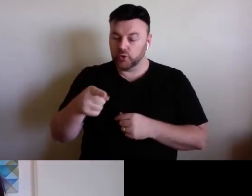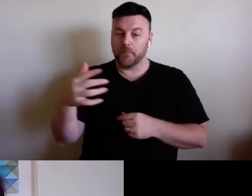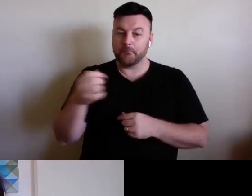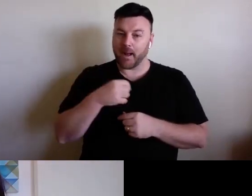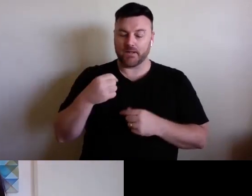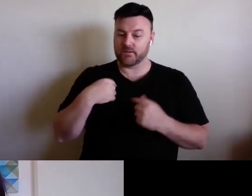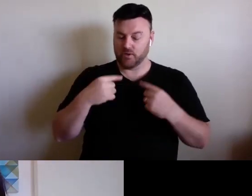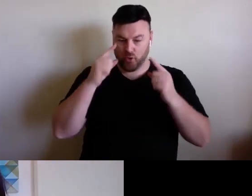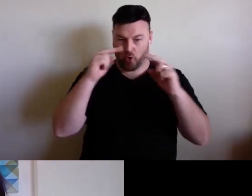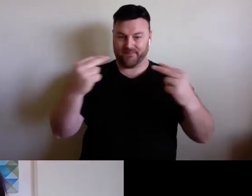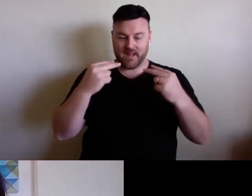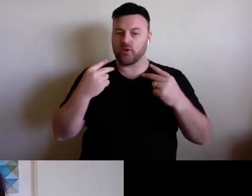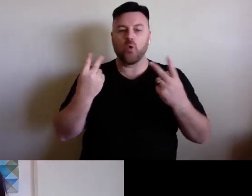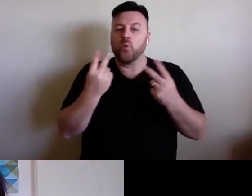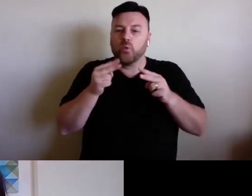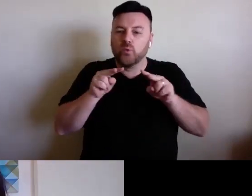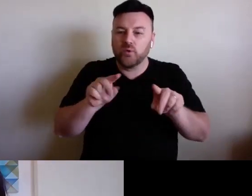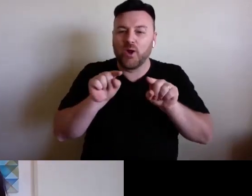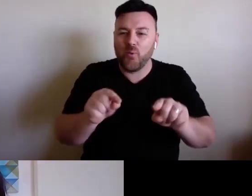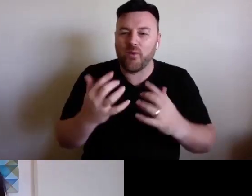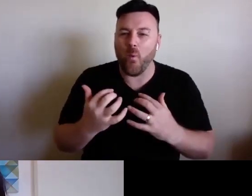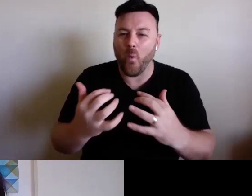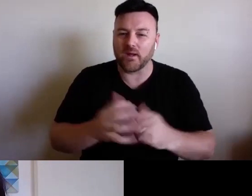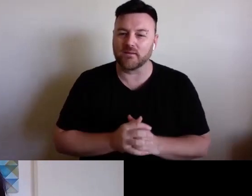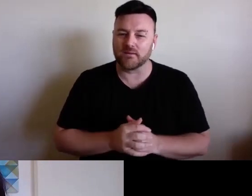way to have a conversation with them than it is just to kind of